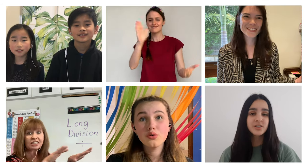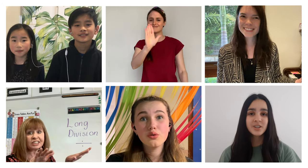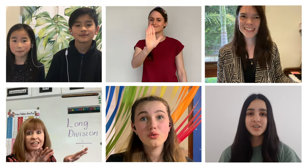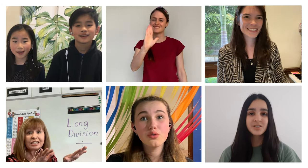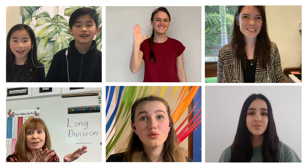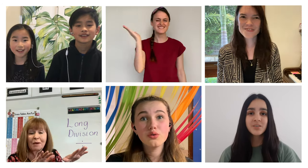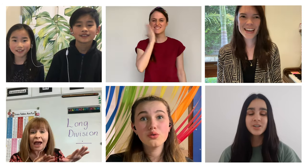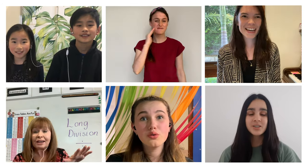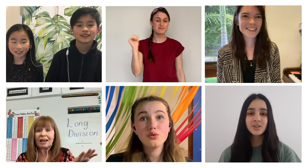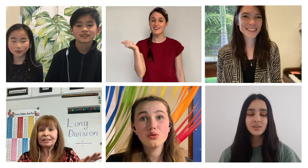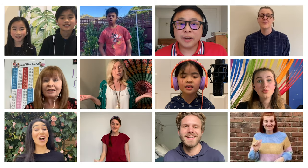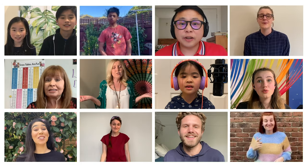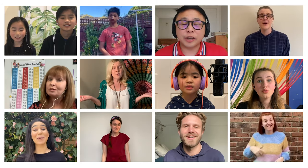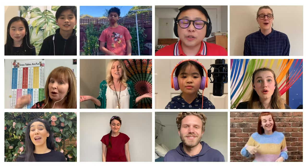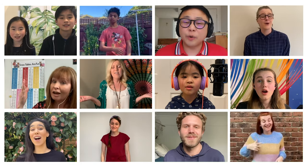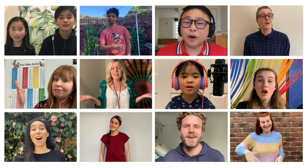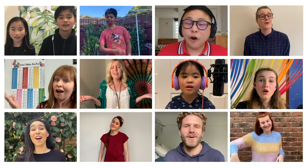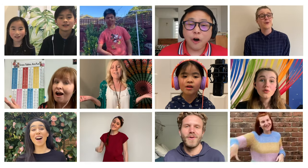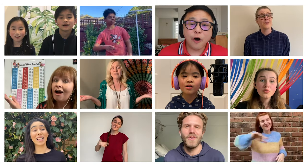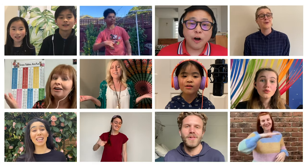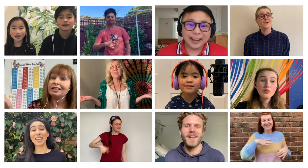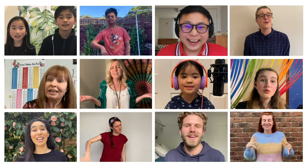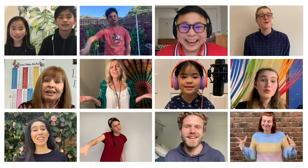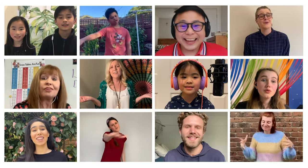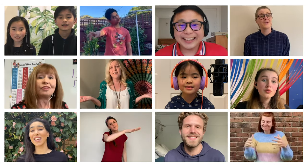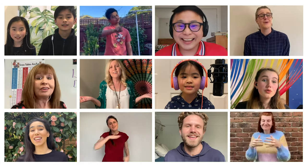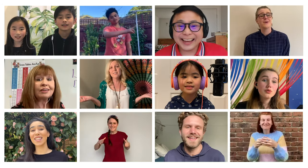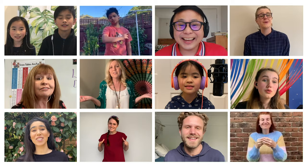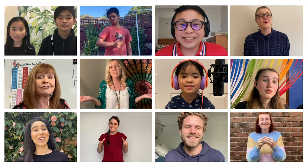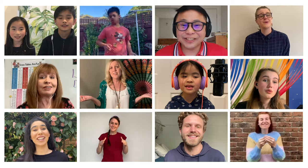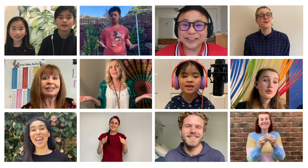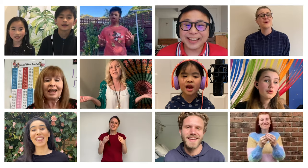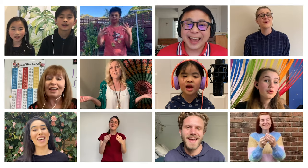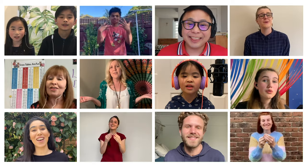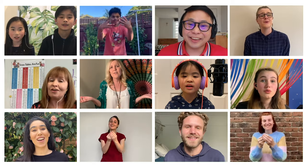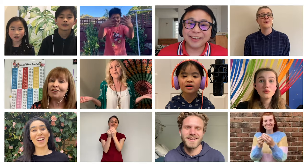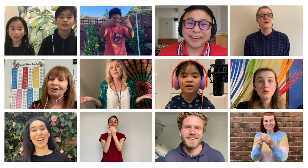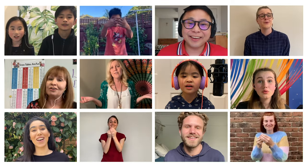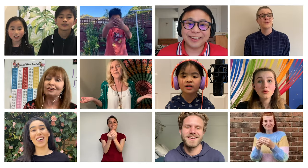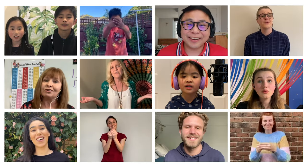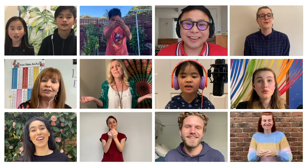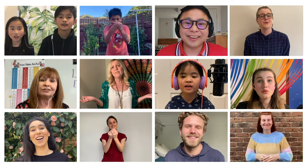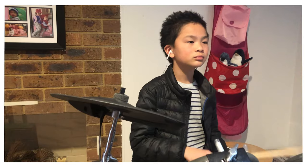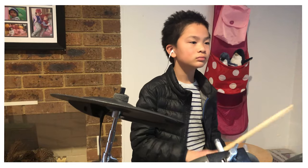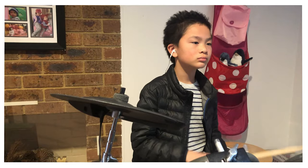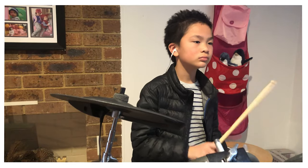just doesn't matter cos we're all in this together.